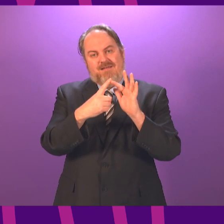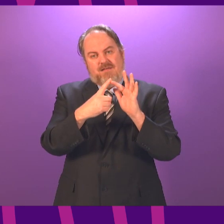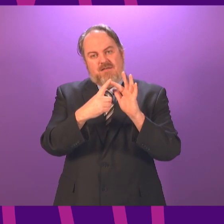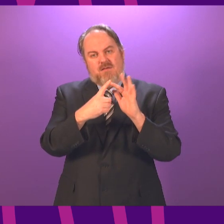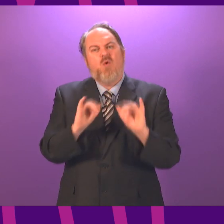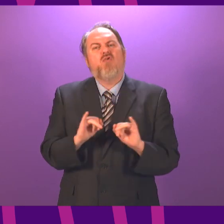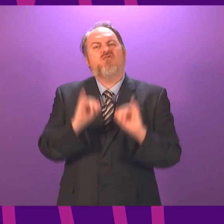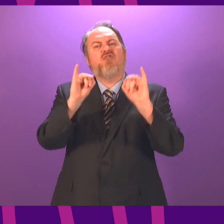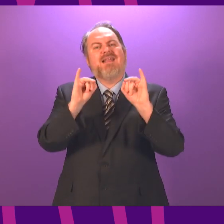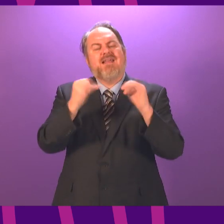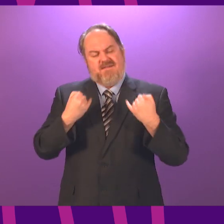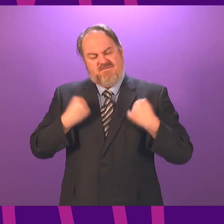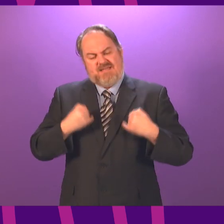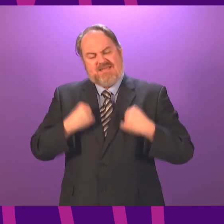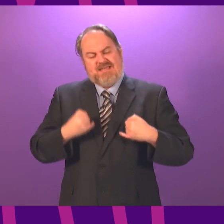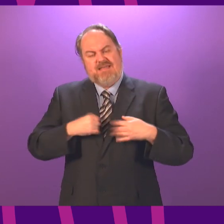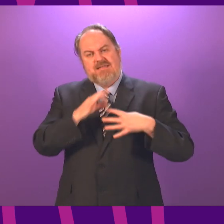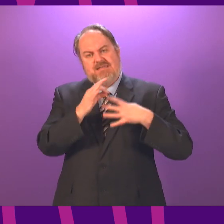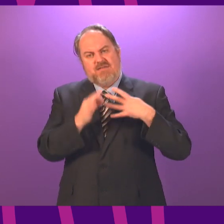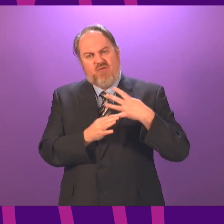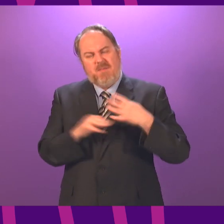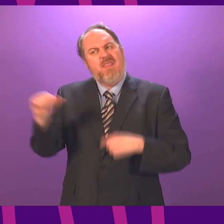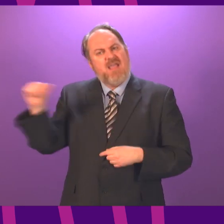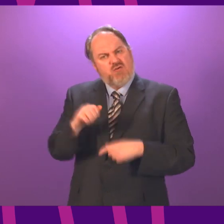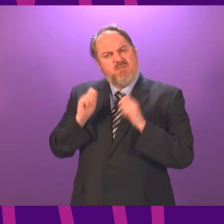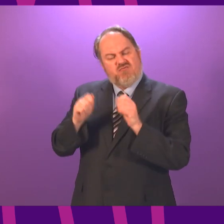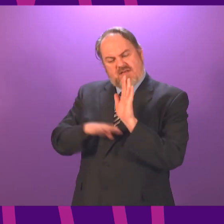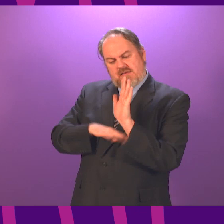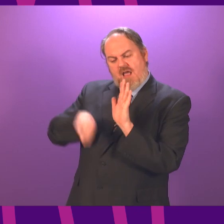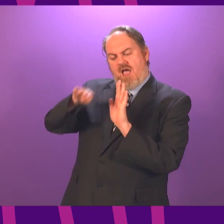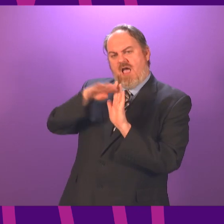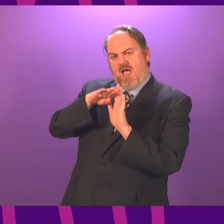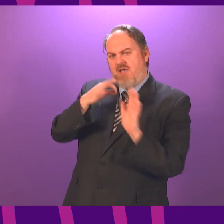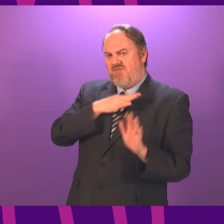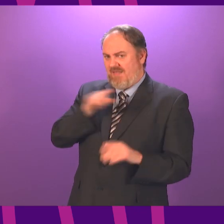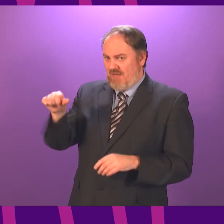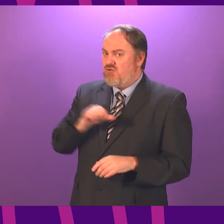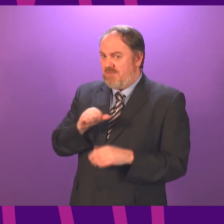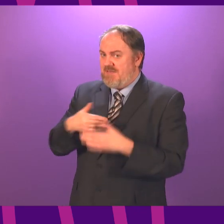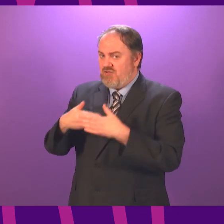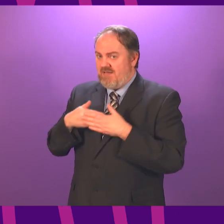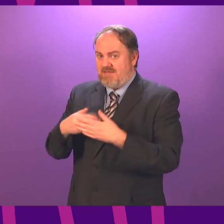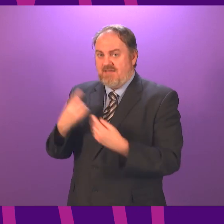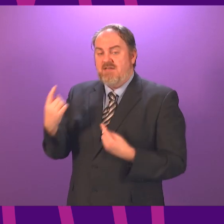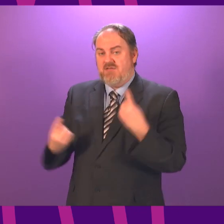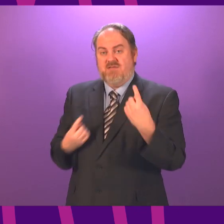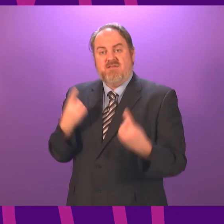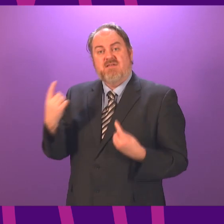list? The First Minister: